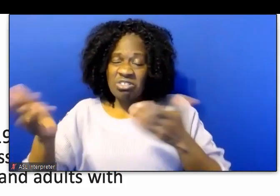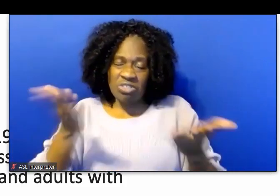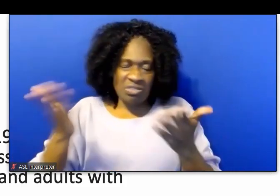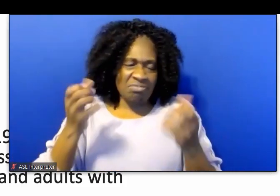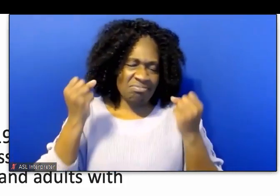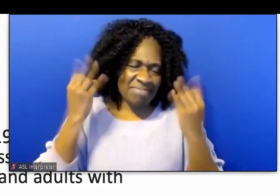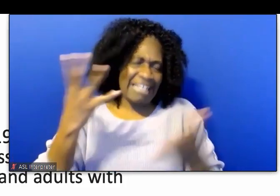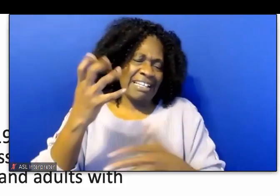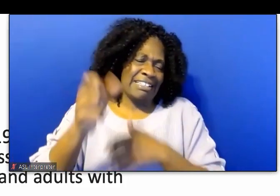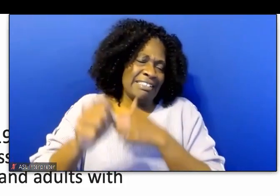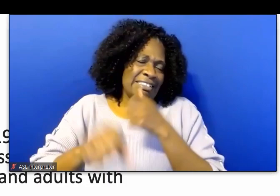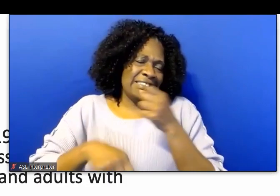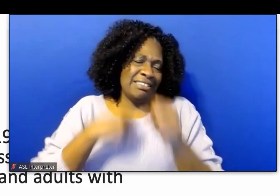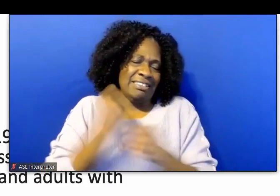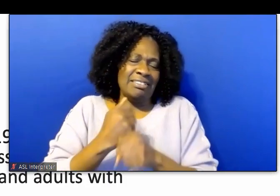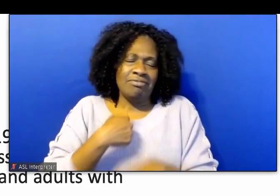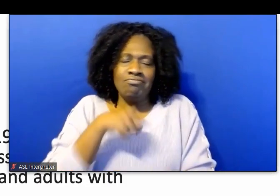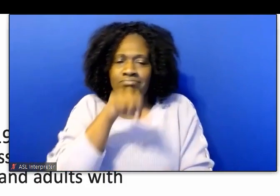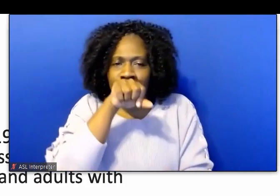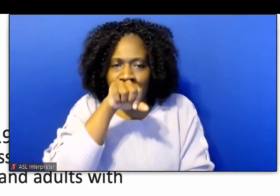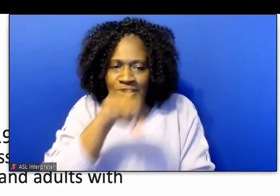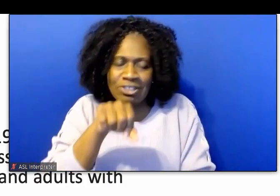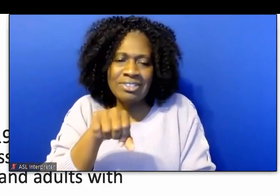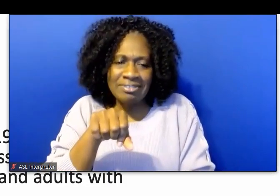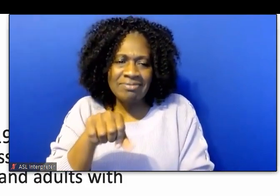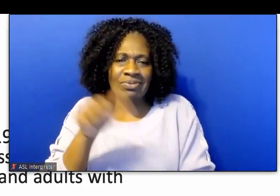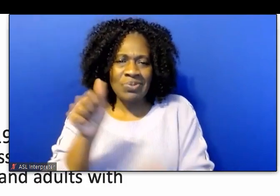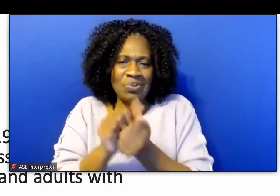and I've really loved doing it with Arts Access.